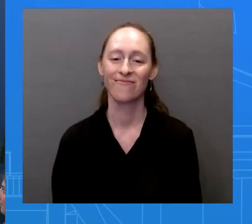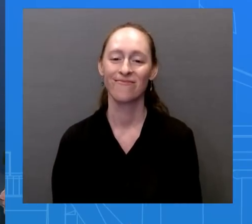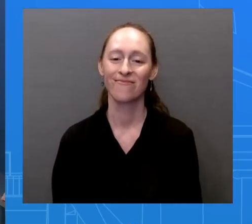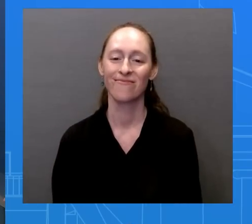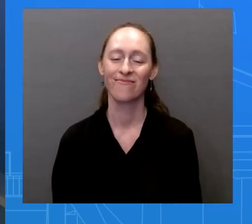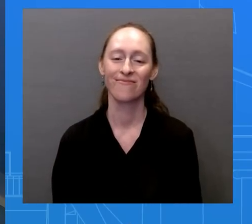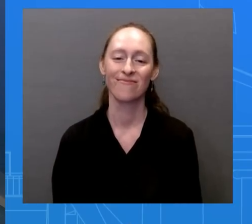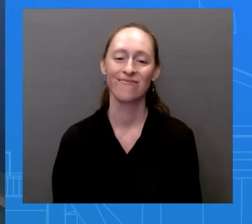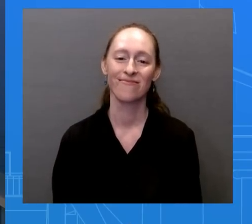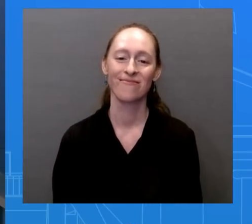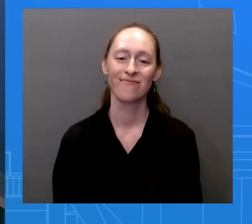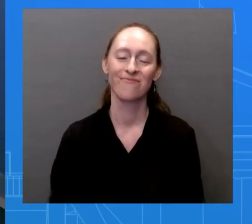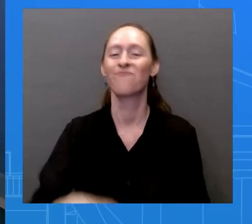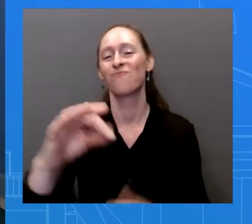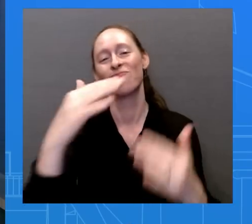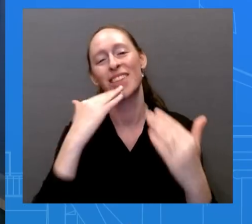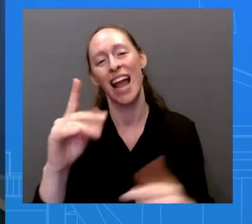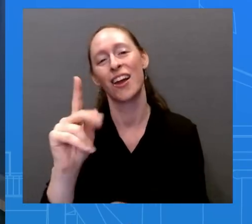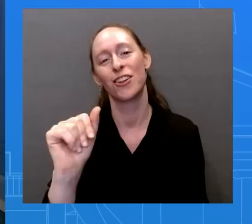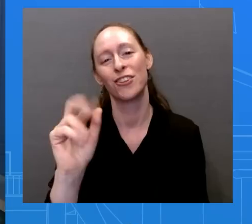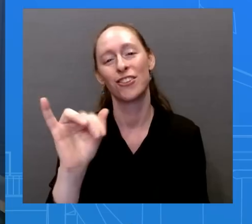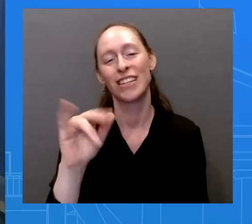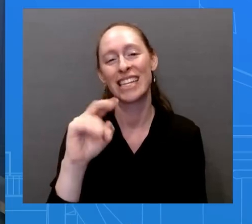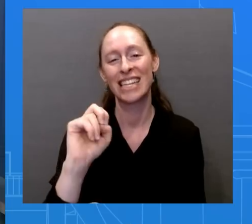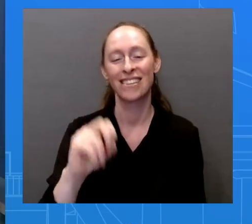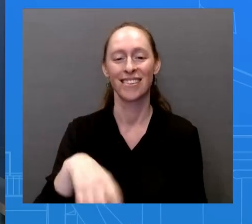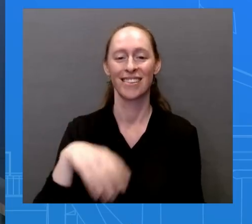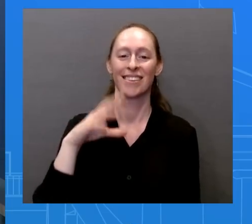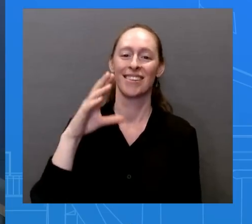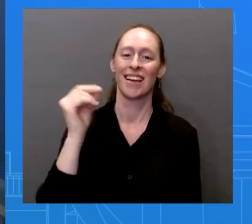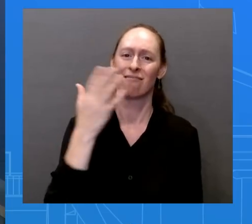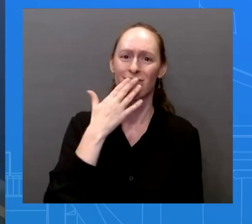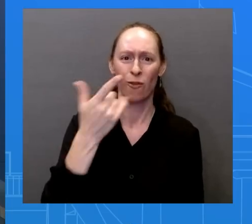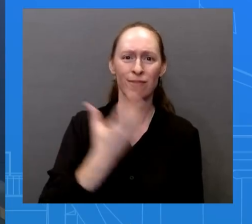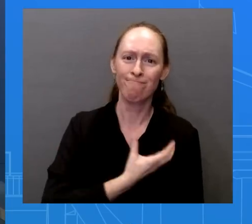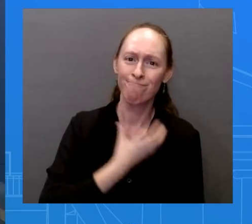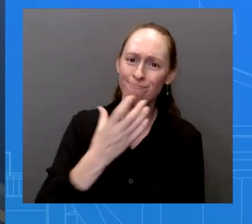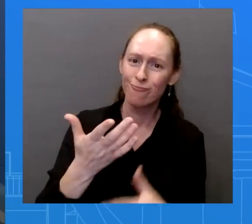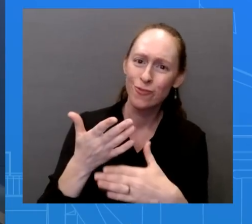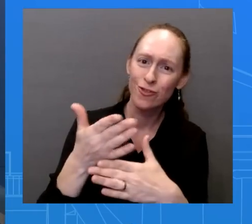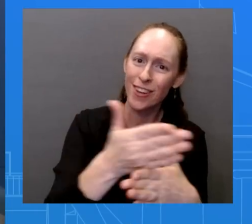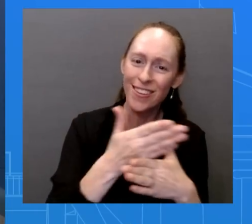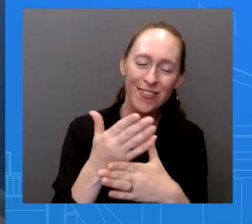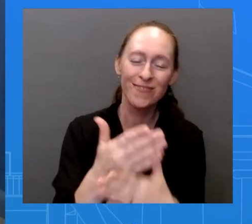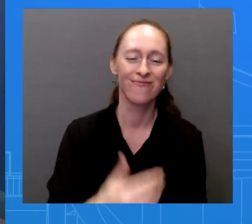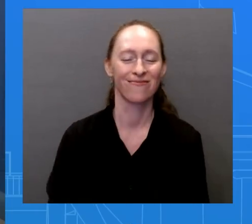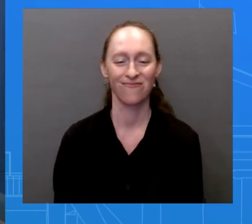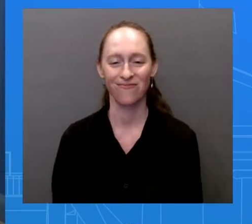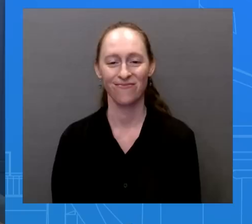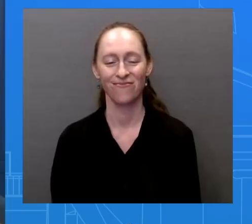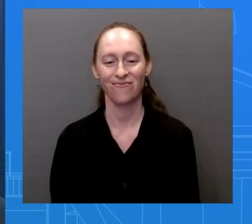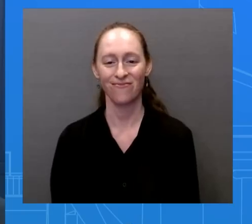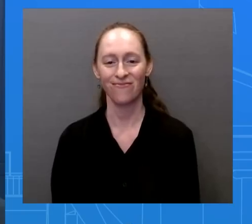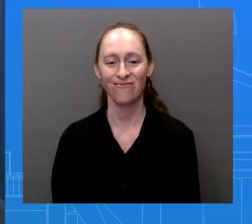Thank you all for having me back. Happy to be back here. I know families around the country are starting to make plans for Thanksgiving.